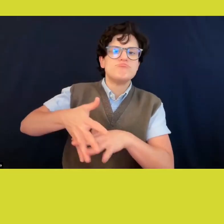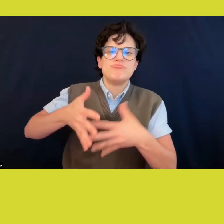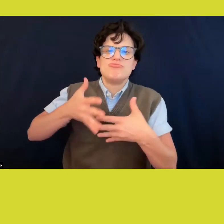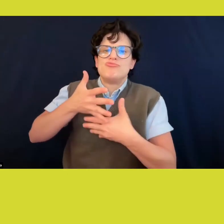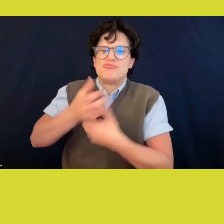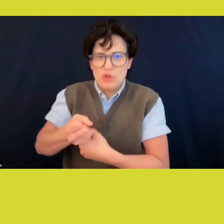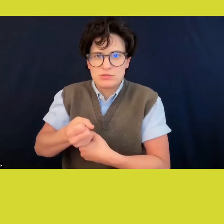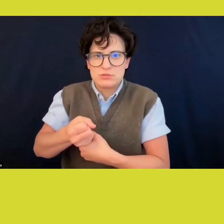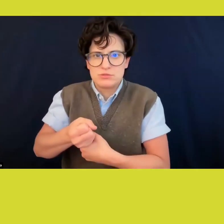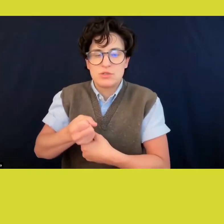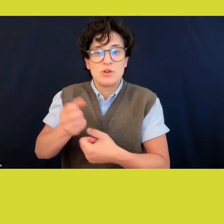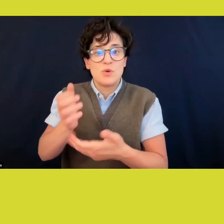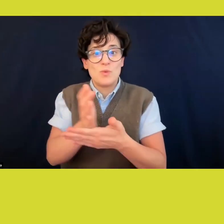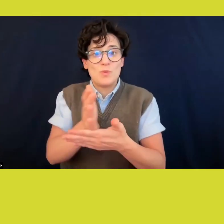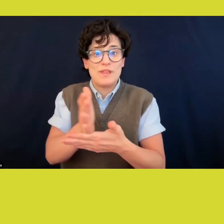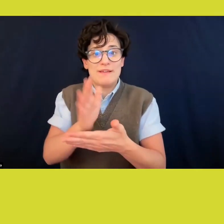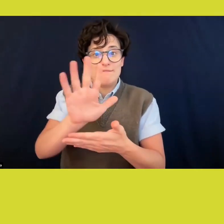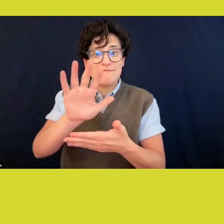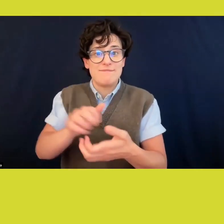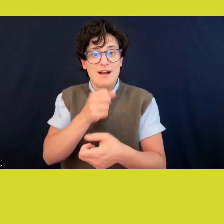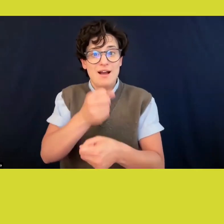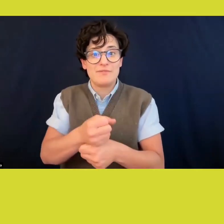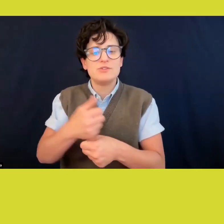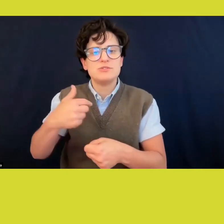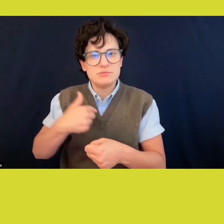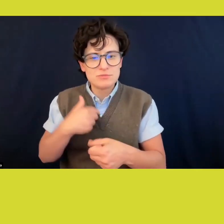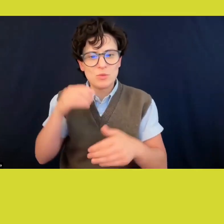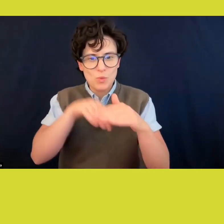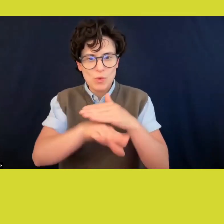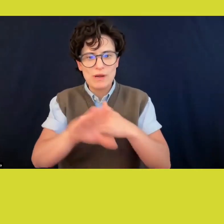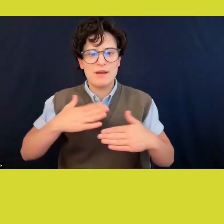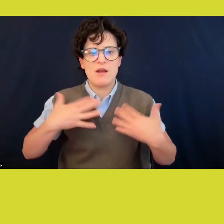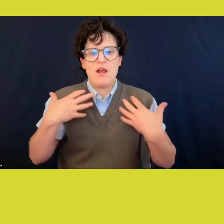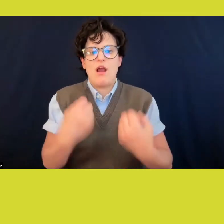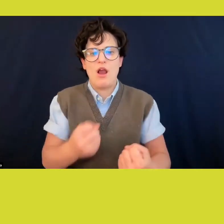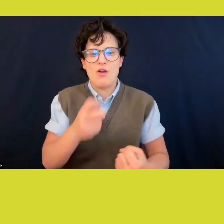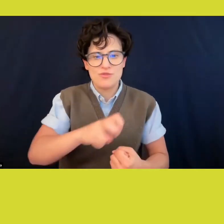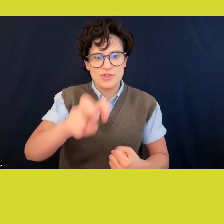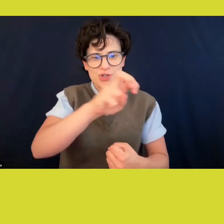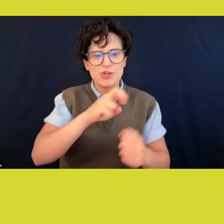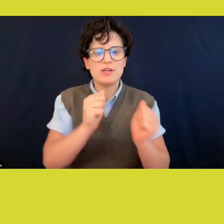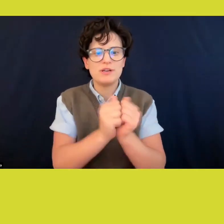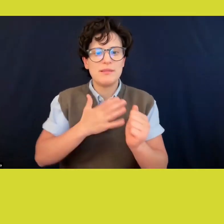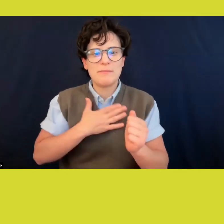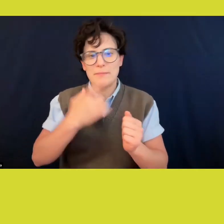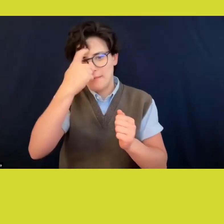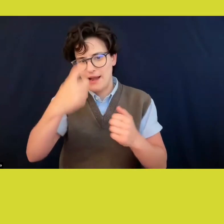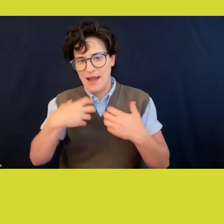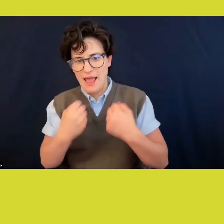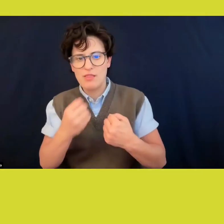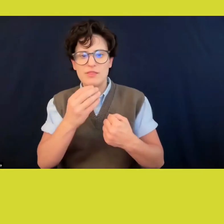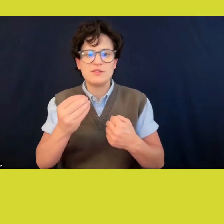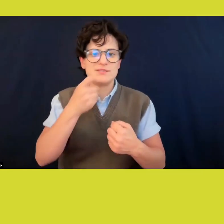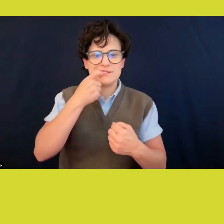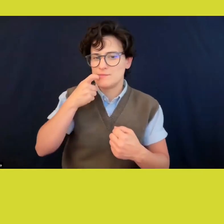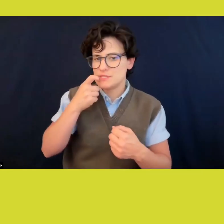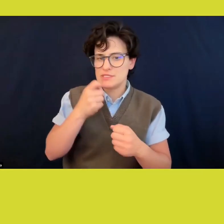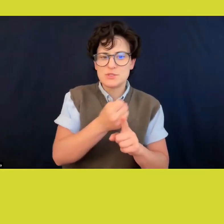went into my recovery journey with my mental health and substance abuse and drugs is just a symptom of a disease now we have to remember that and unhealth